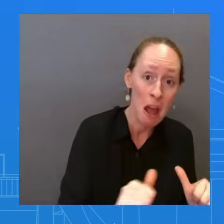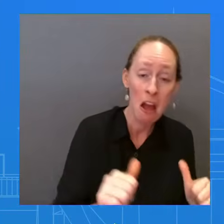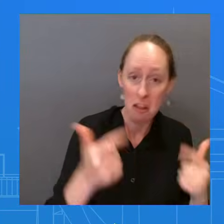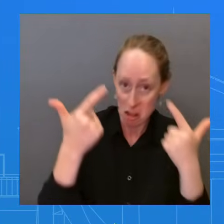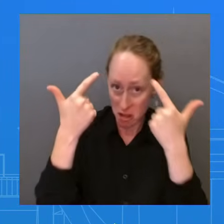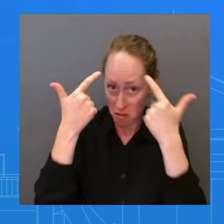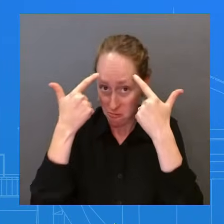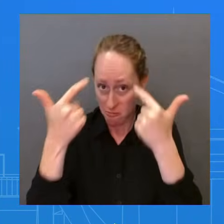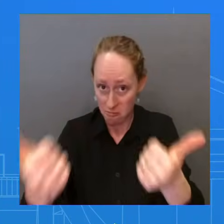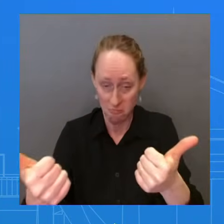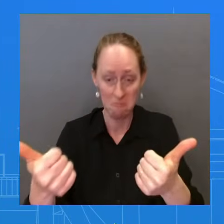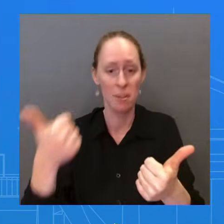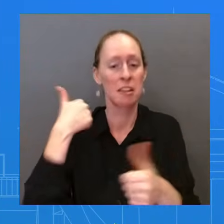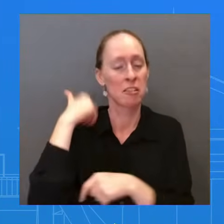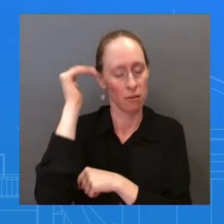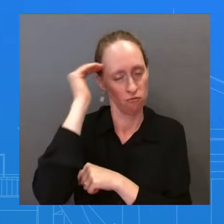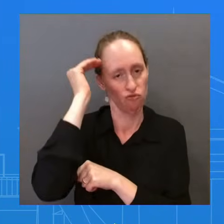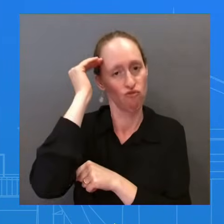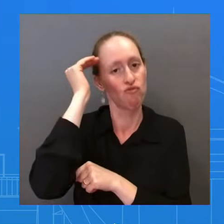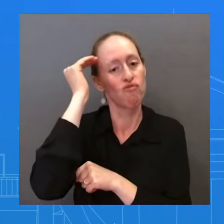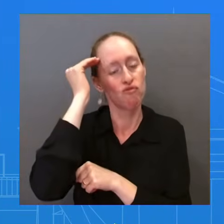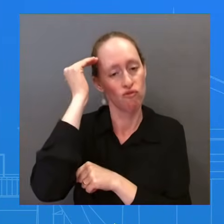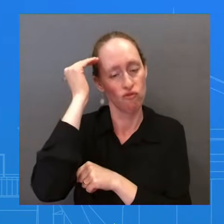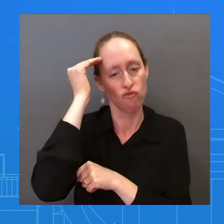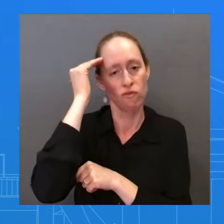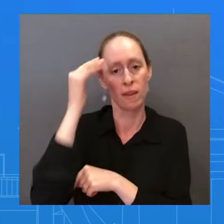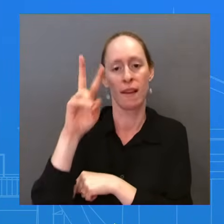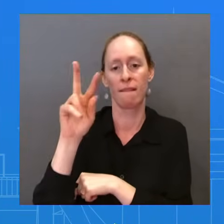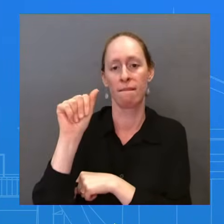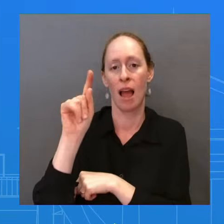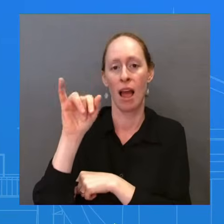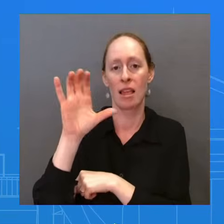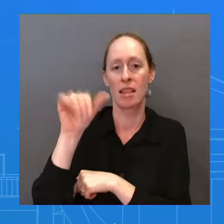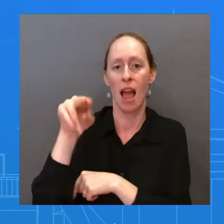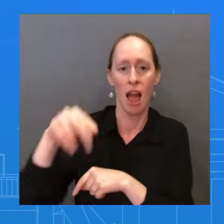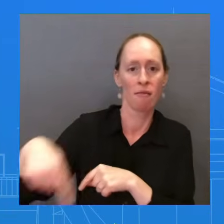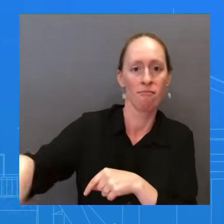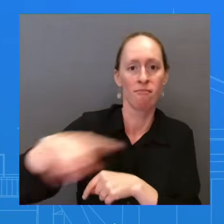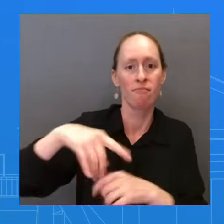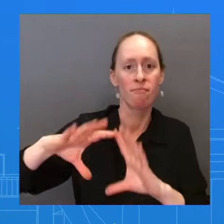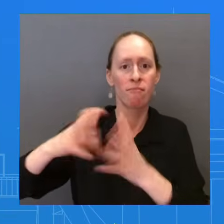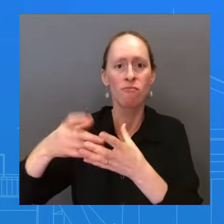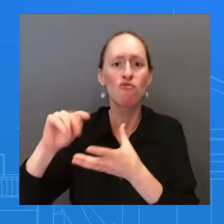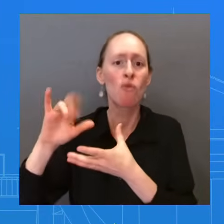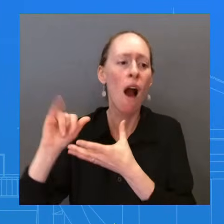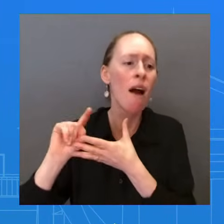has put forward some interest. We would welcome any and all proposals